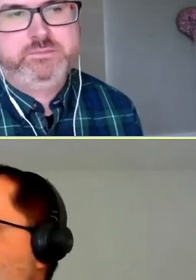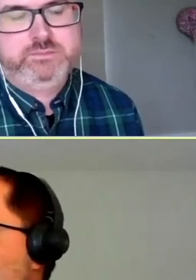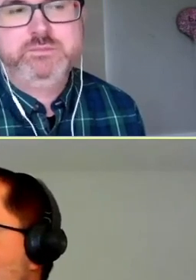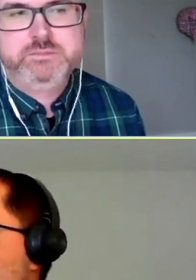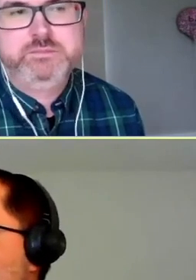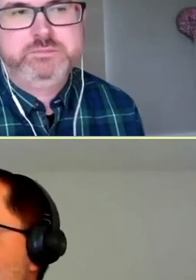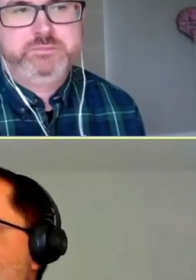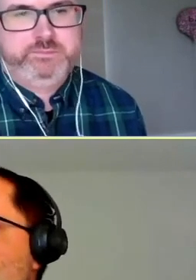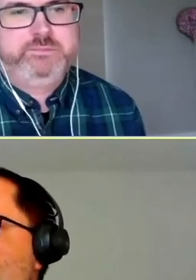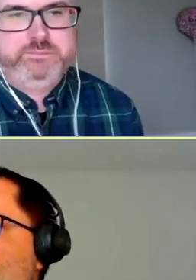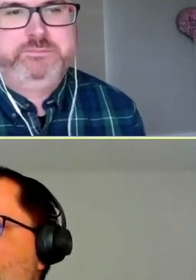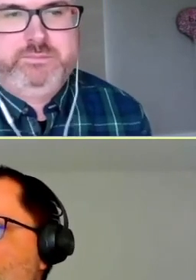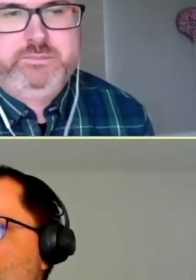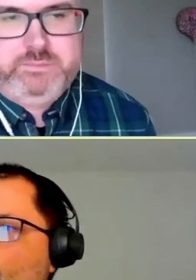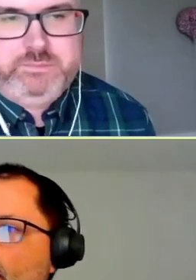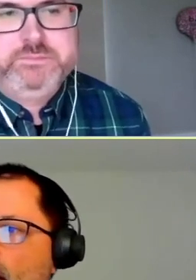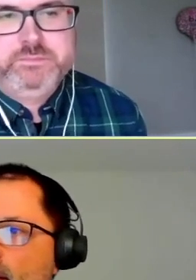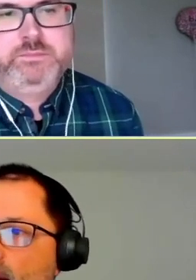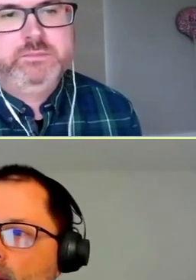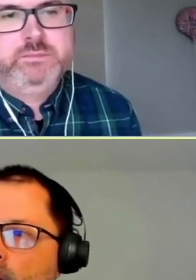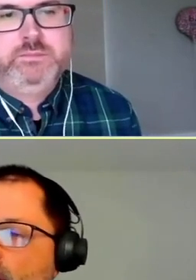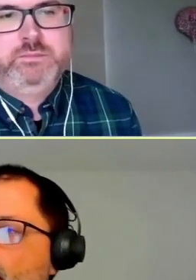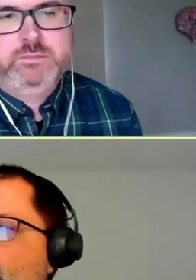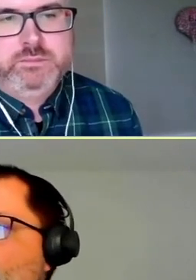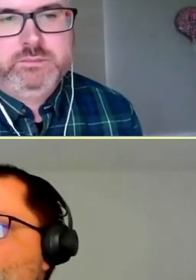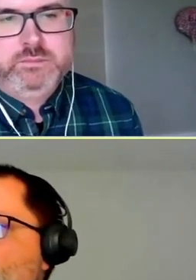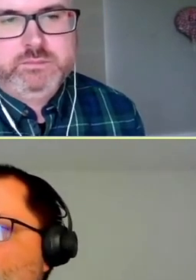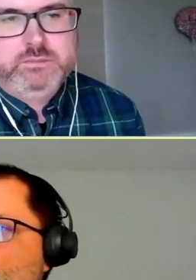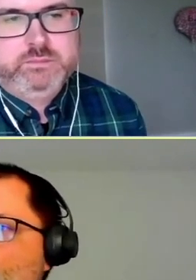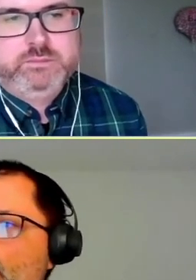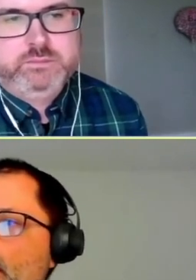we would need to update dynamically and maintaining